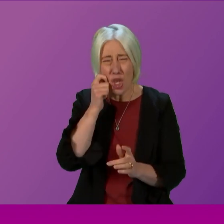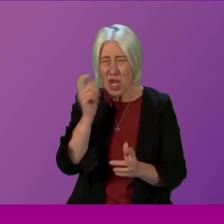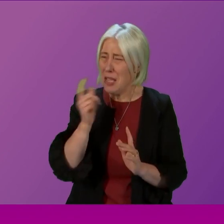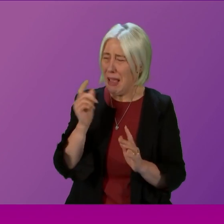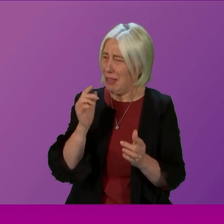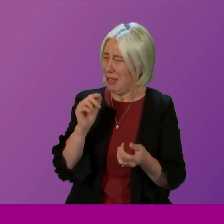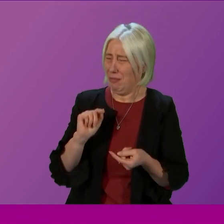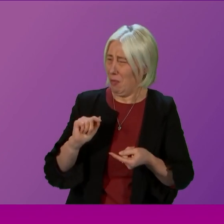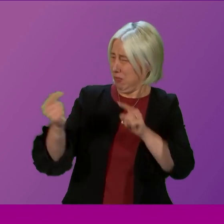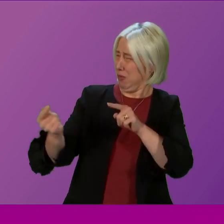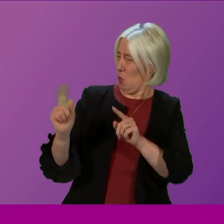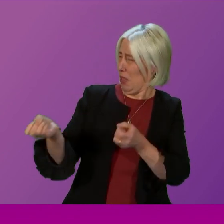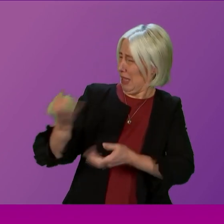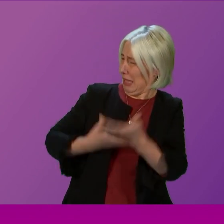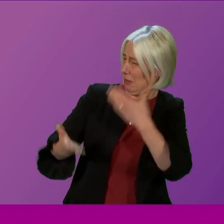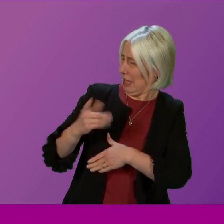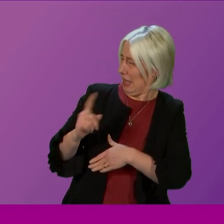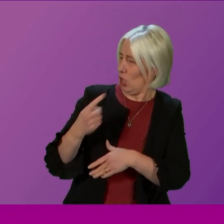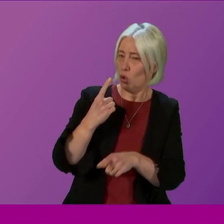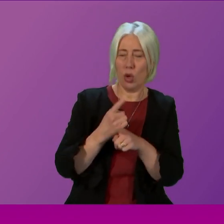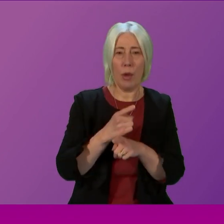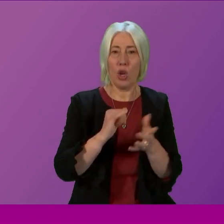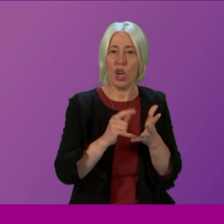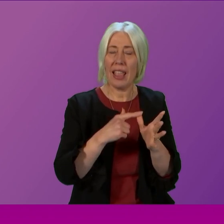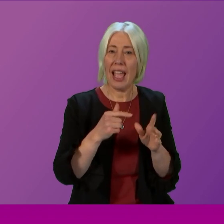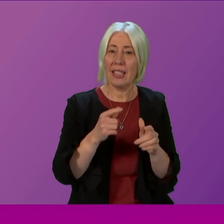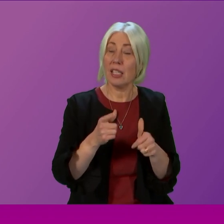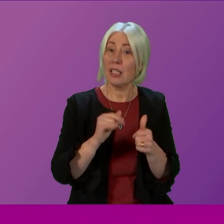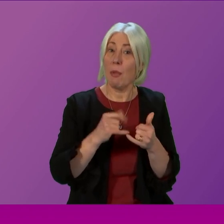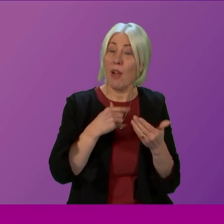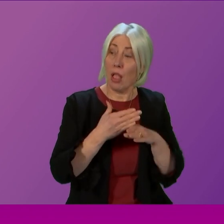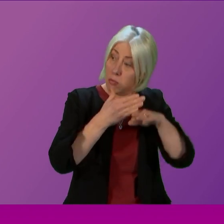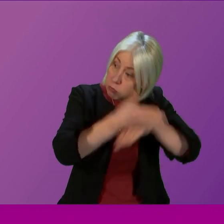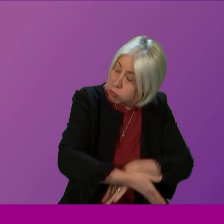talks about the efforts that Shirley-Anne Somerville is making, which are strenuous